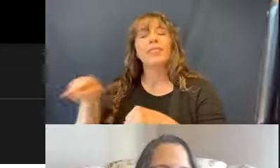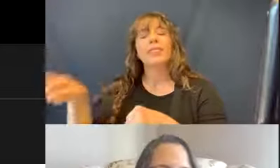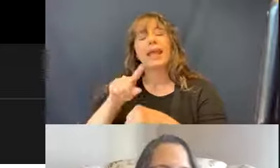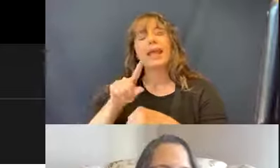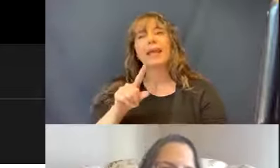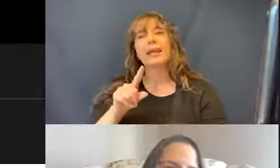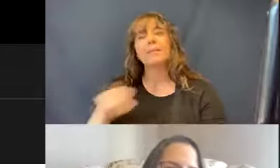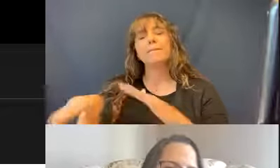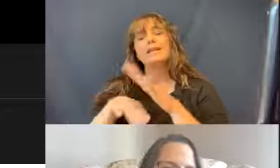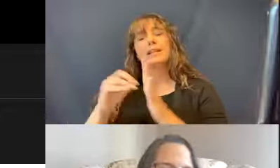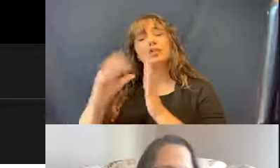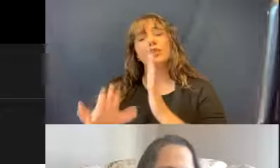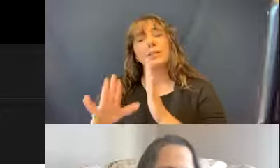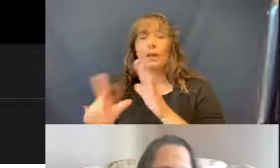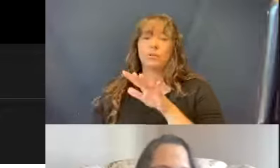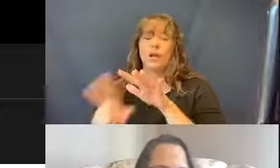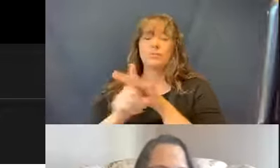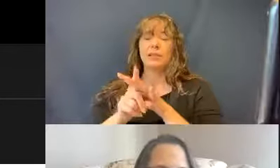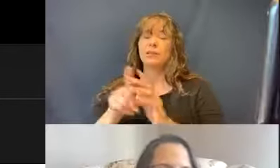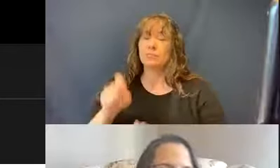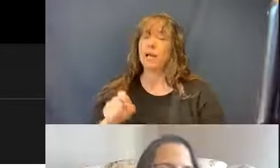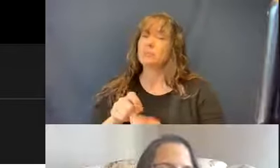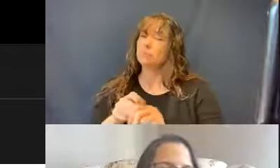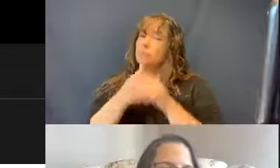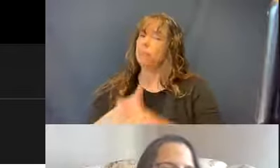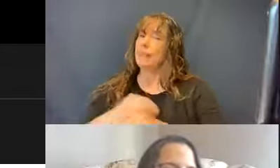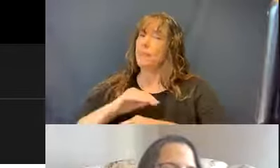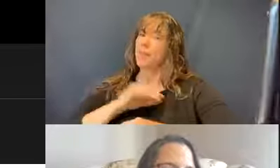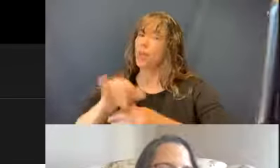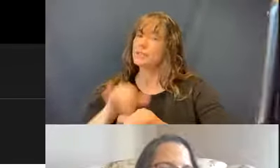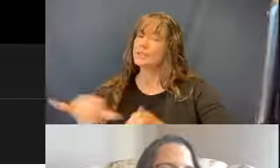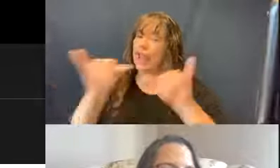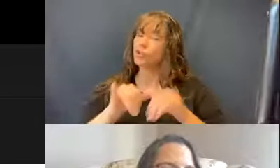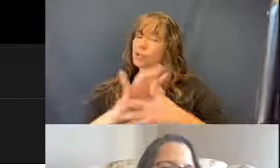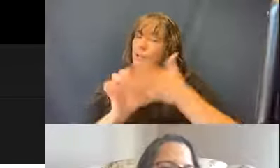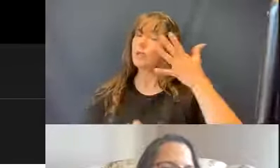in has to meet these standards. And currently many of them are written in such a way that